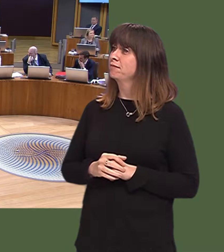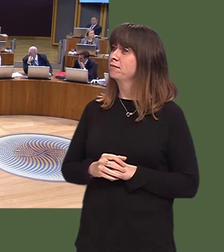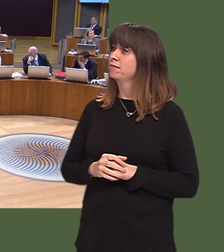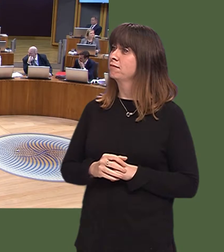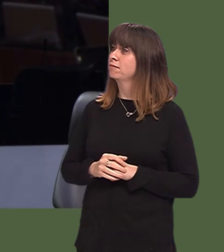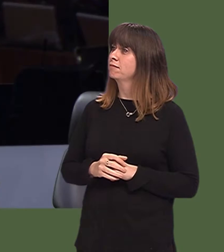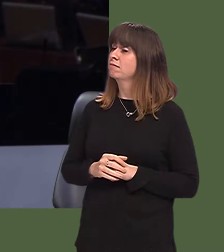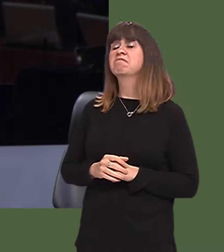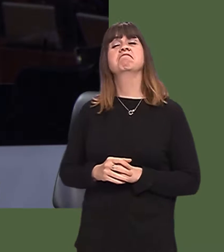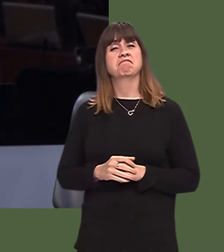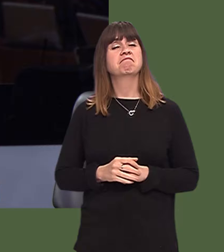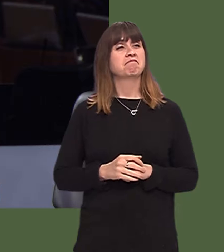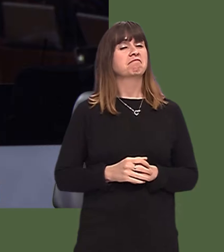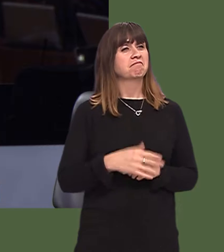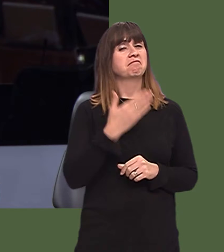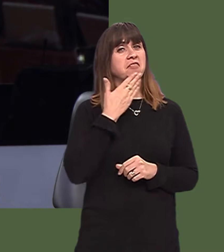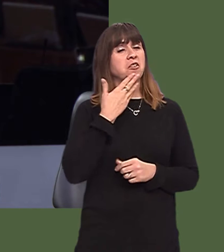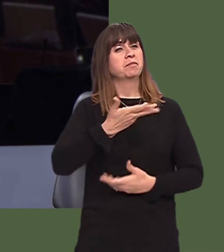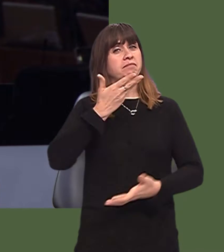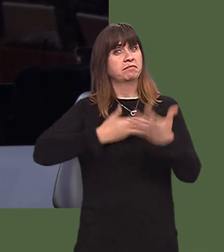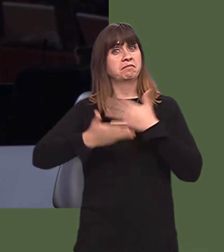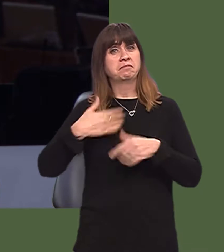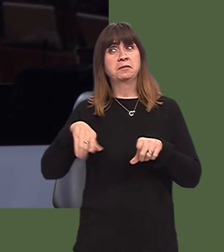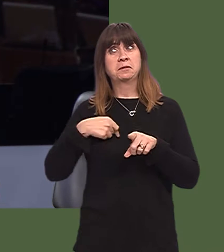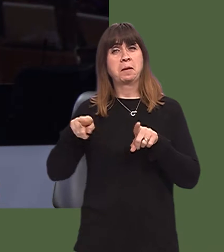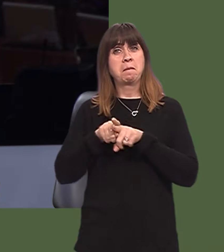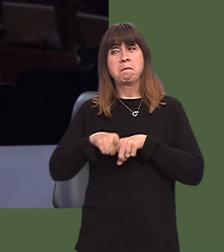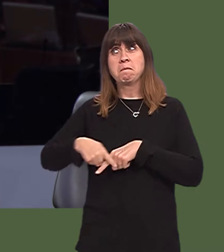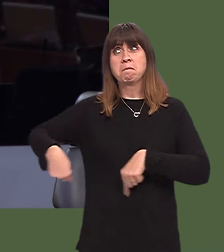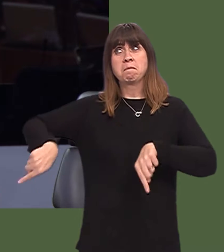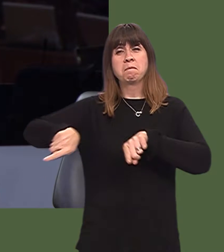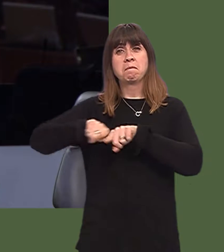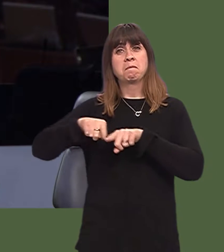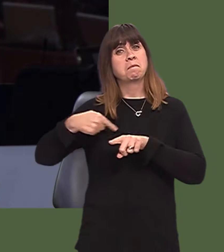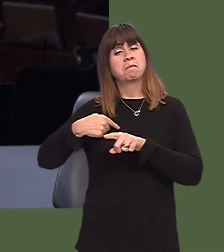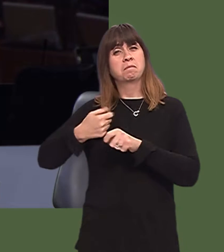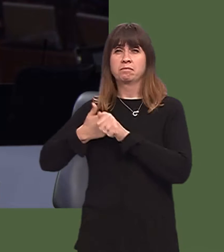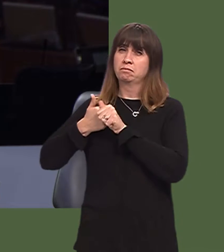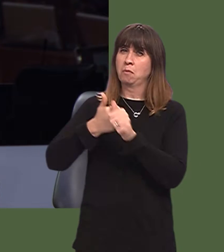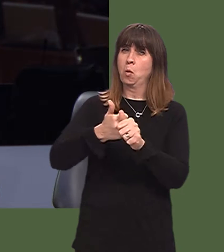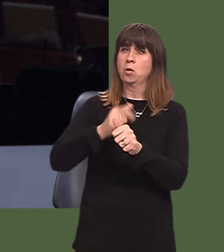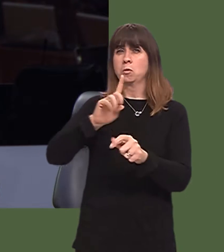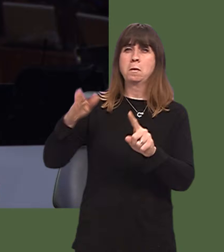Of course, like the rest of the Chamber, Iím very pleased to support your ambitious objective